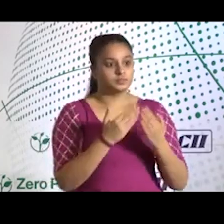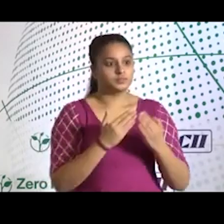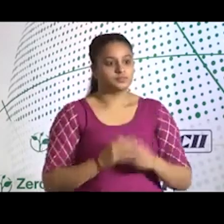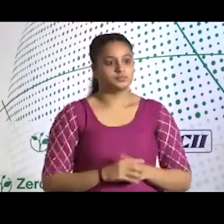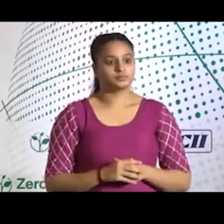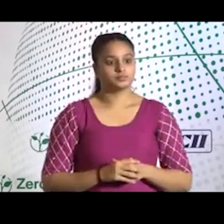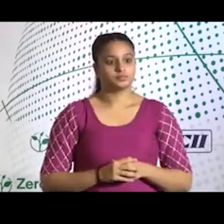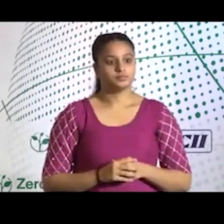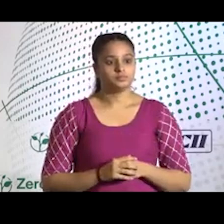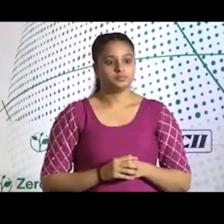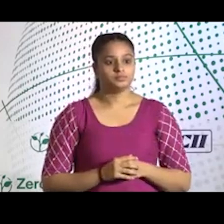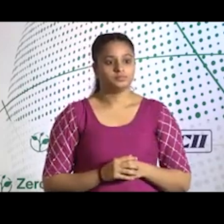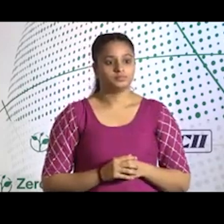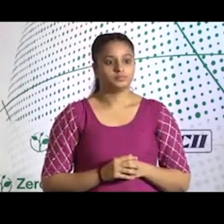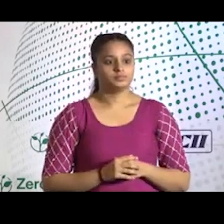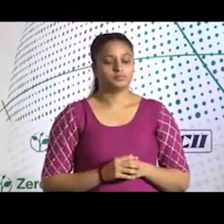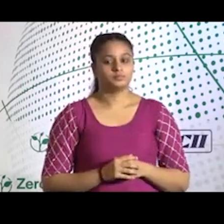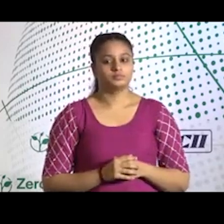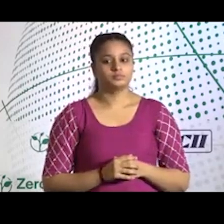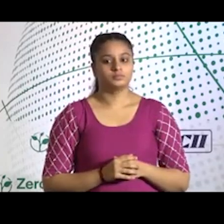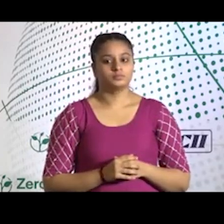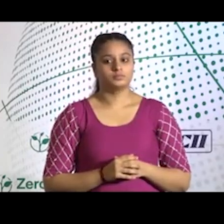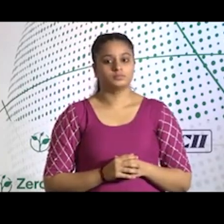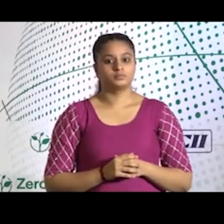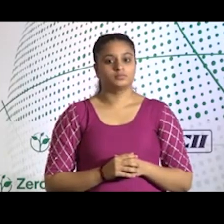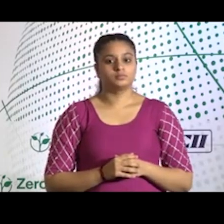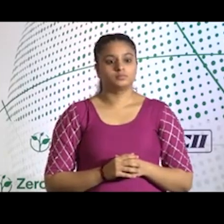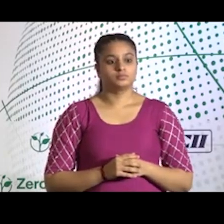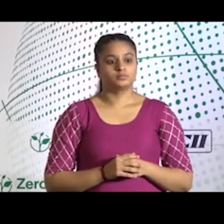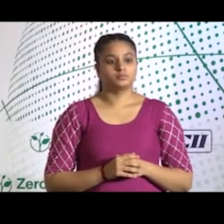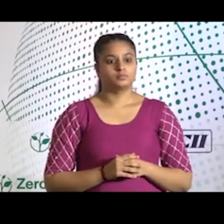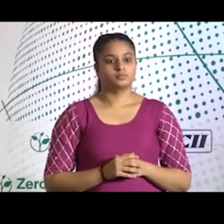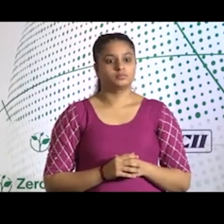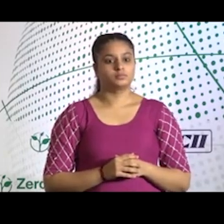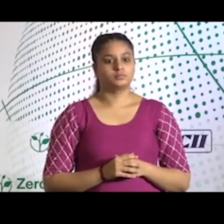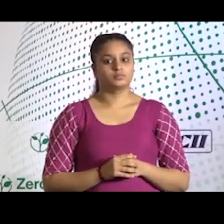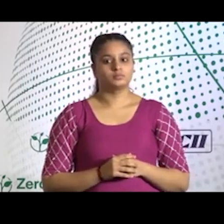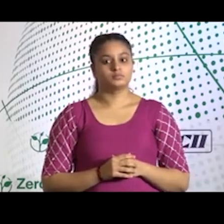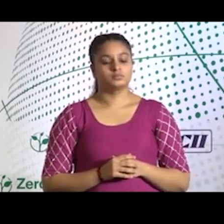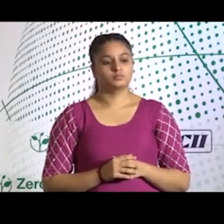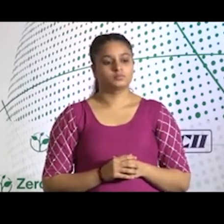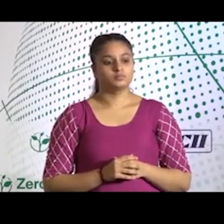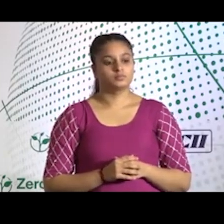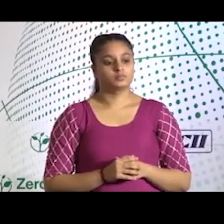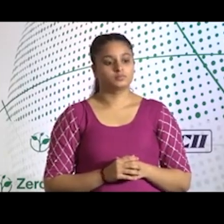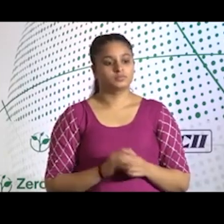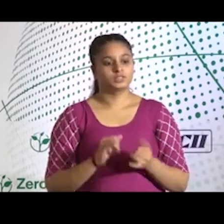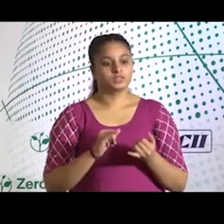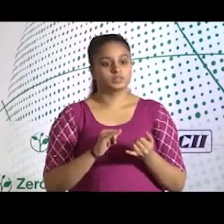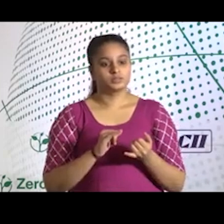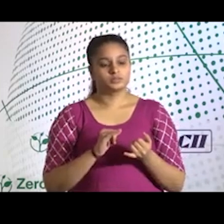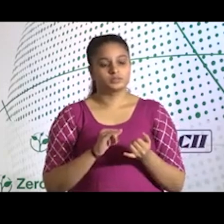Me No, I just love to hear in terms of, you know, we hear about these urges around disability